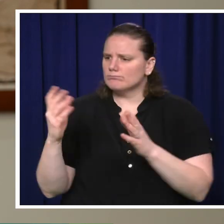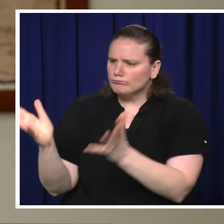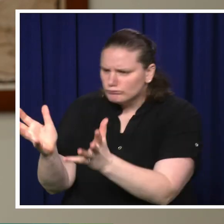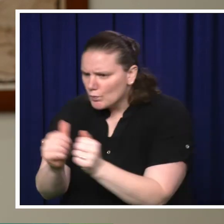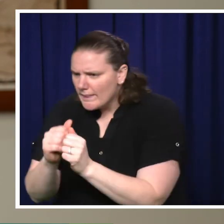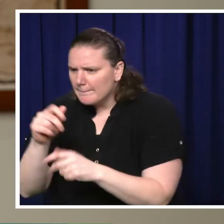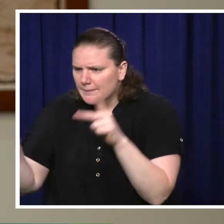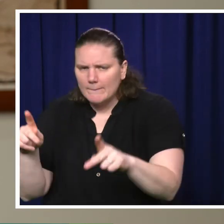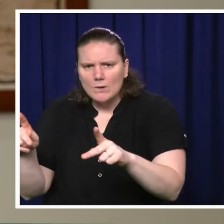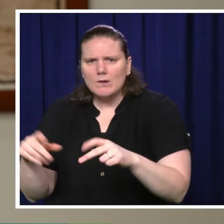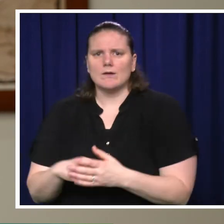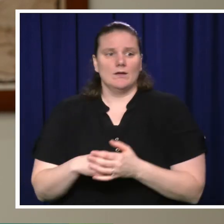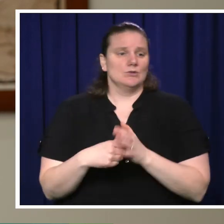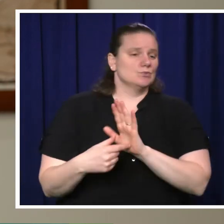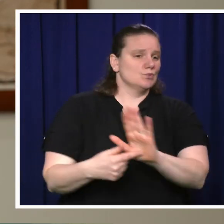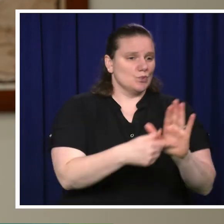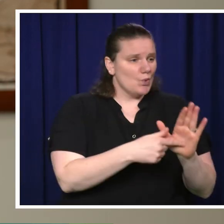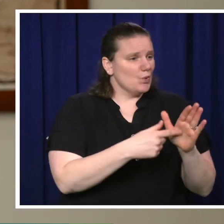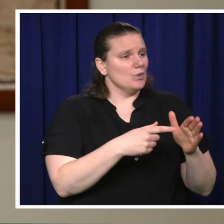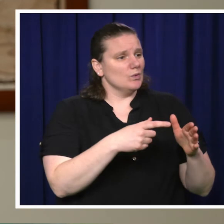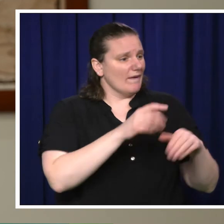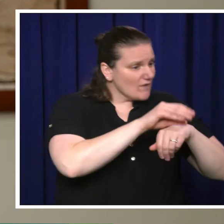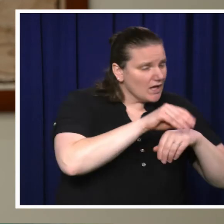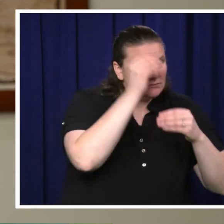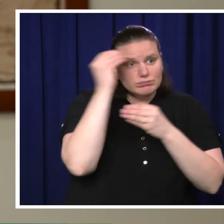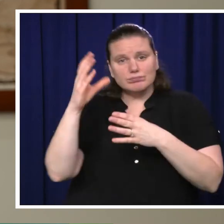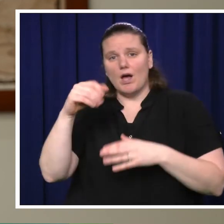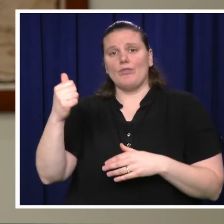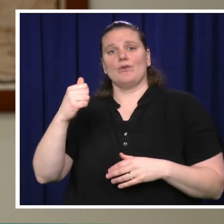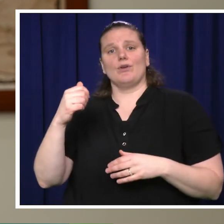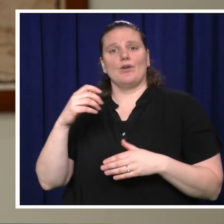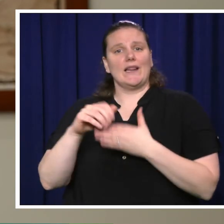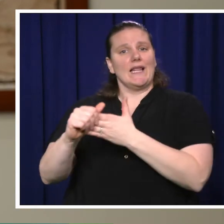other and the public, and then presenting their recommendations and advice to county leadership.